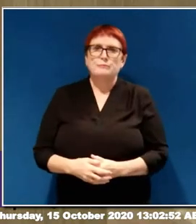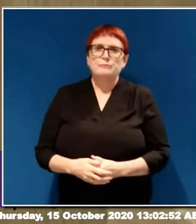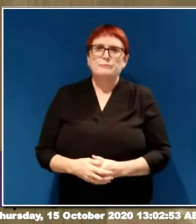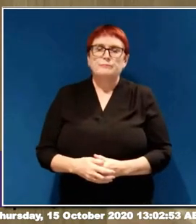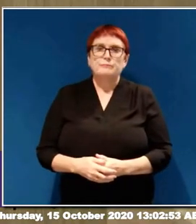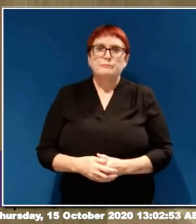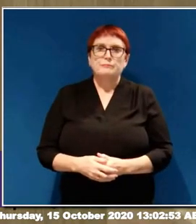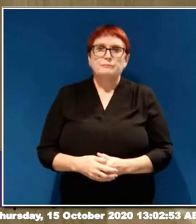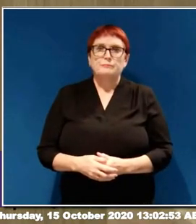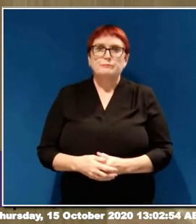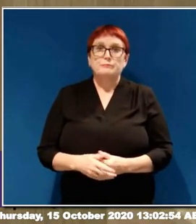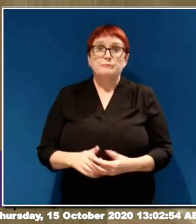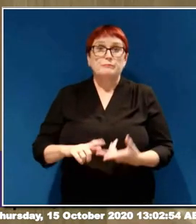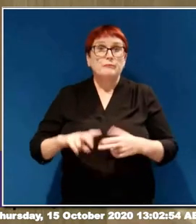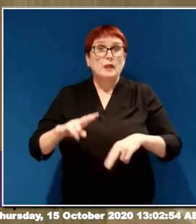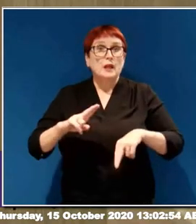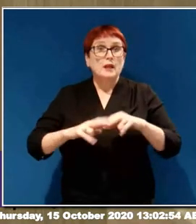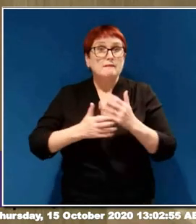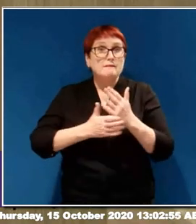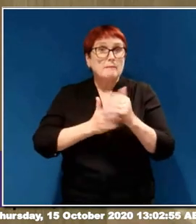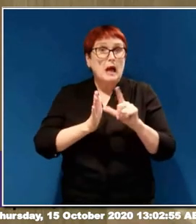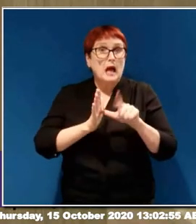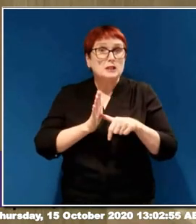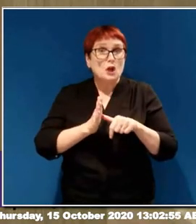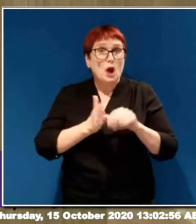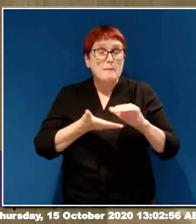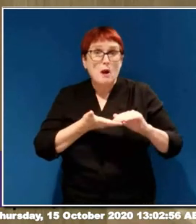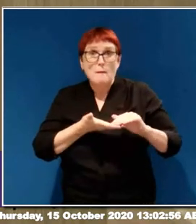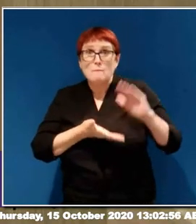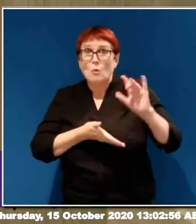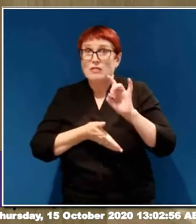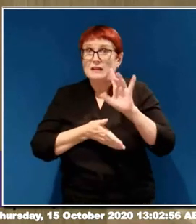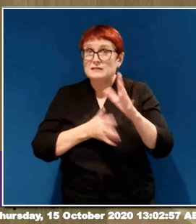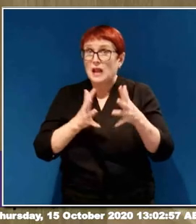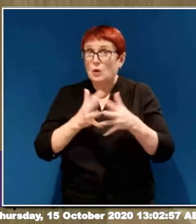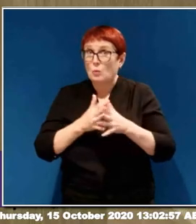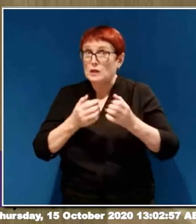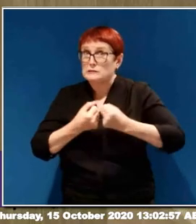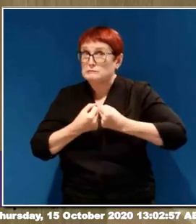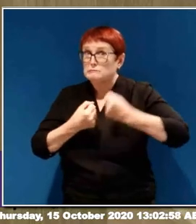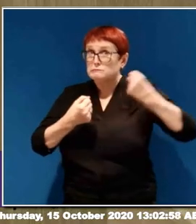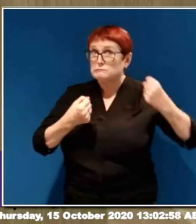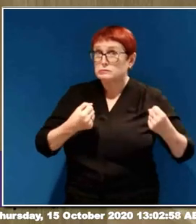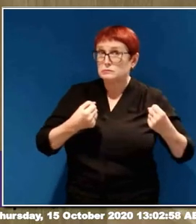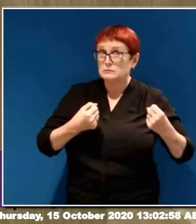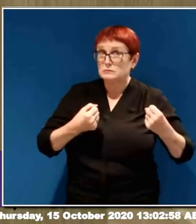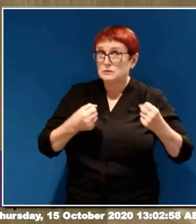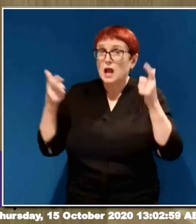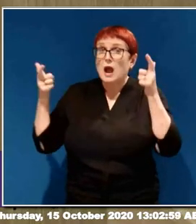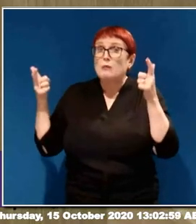10 weeks, then the principal is to speak with the Assistant Regional Director